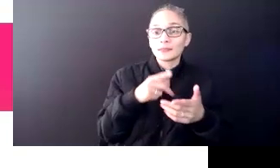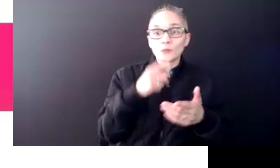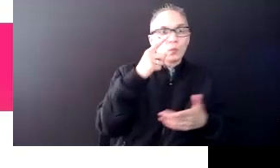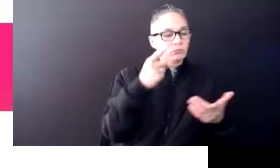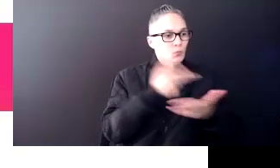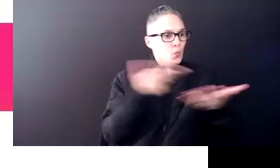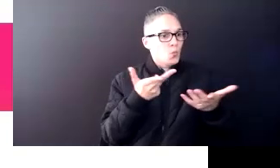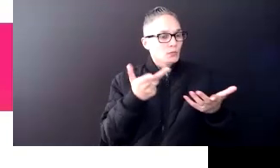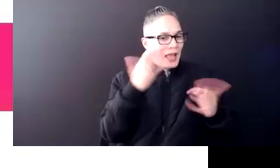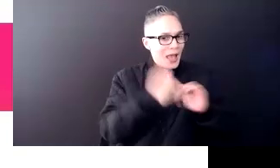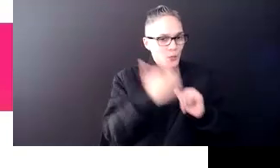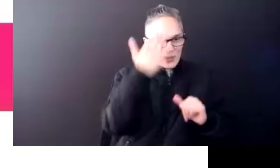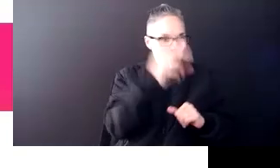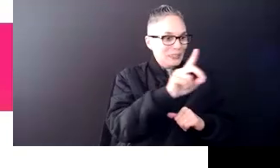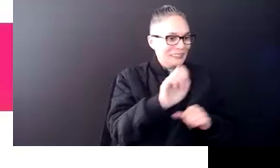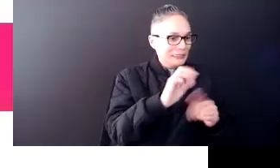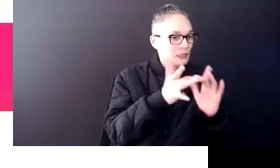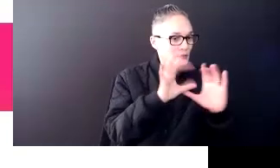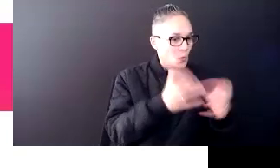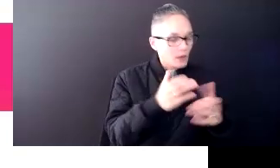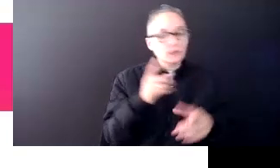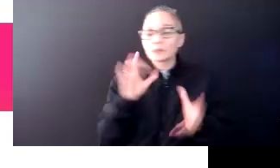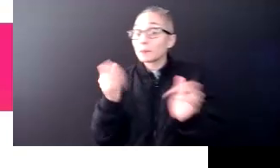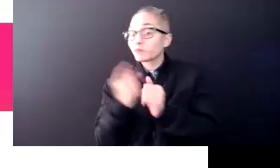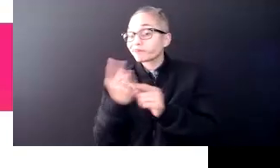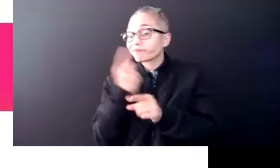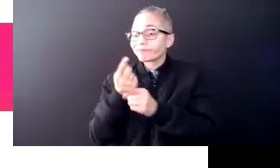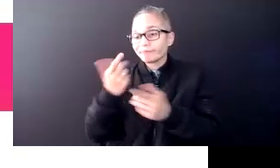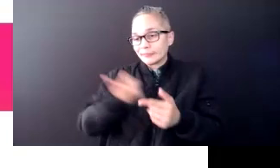And as Sally had mentioned, you know, this has important implications